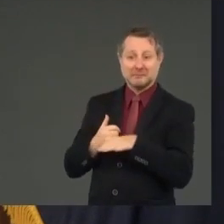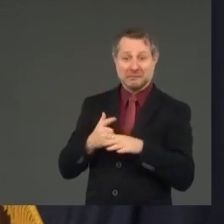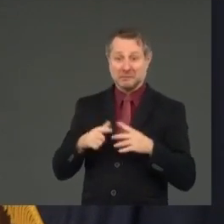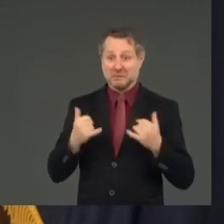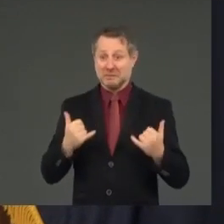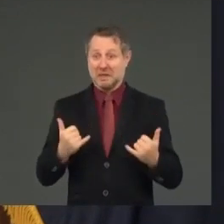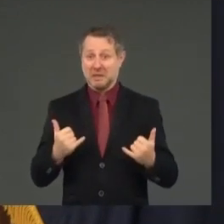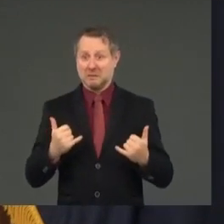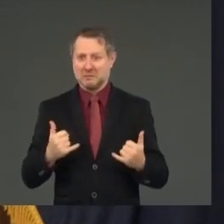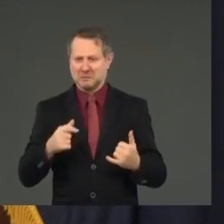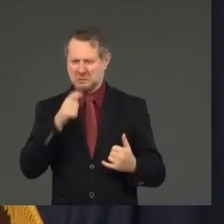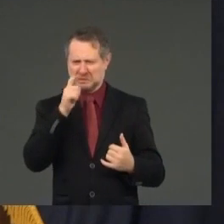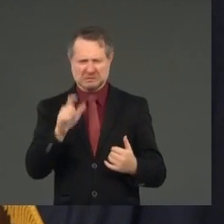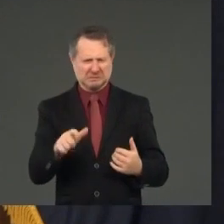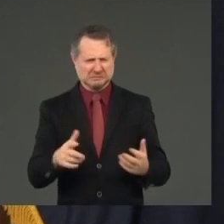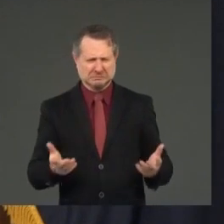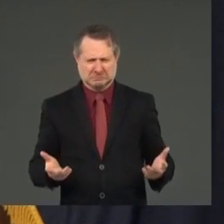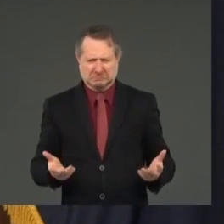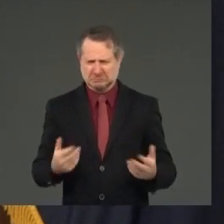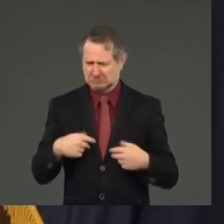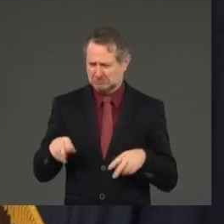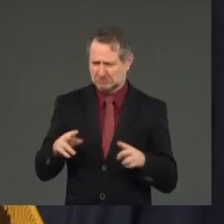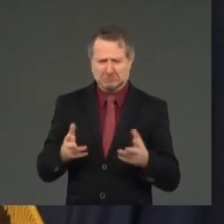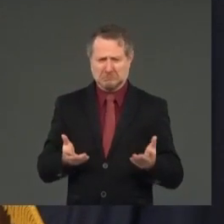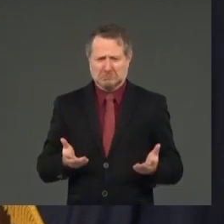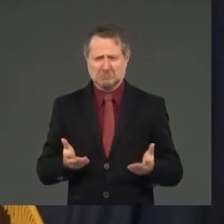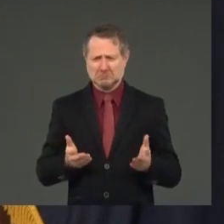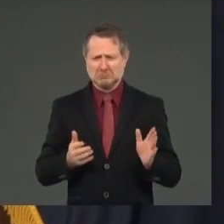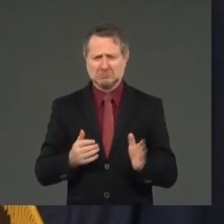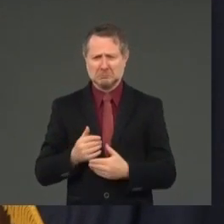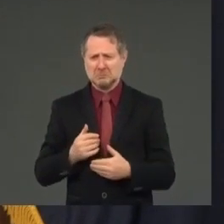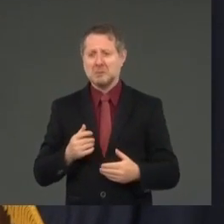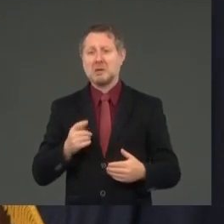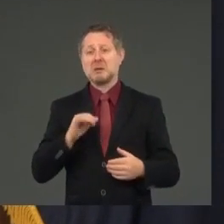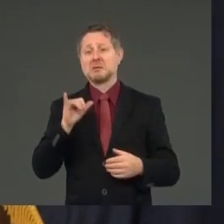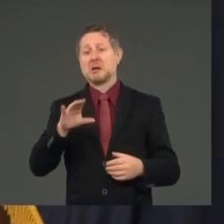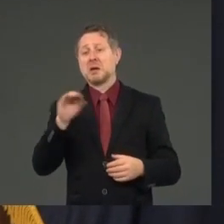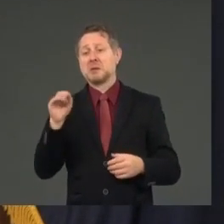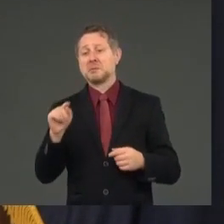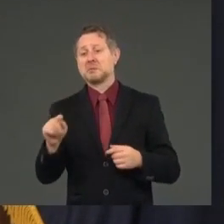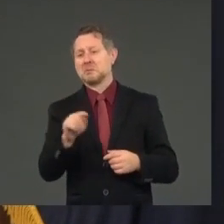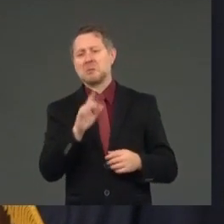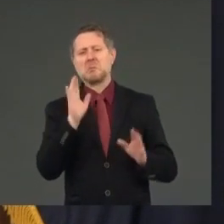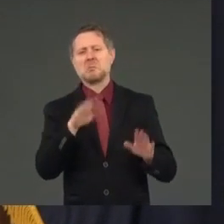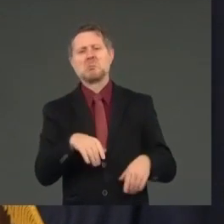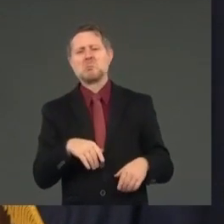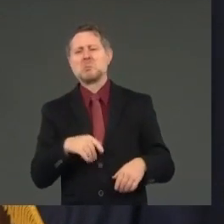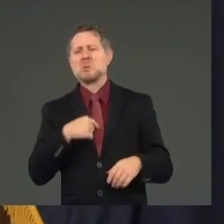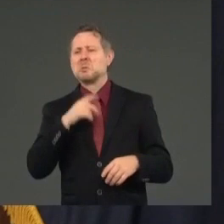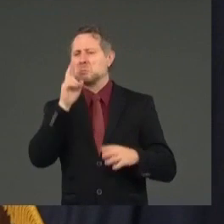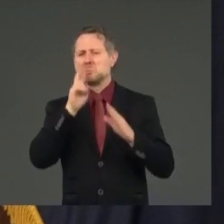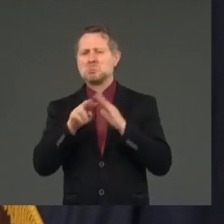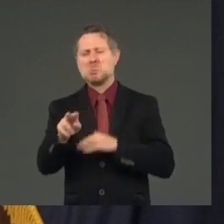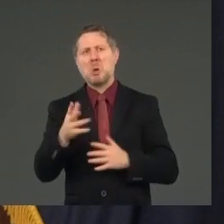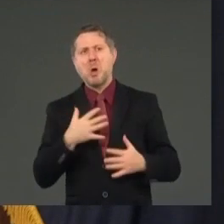PIPELINE, THEN THE WORLD IS AGAIN END AS WE KNOW IT AND WE HAVE TO HAVE A NEW PIPELINE. NOW WE DON'T HAVE TO HAVE A NEW